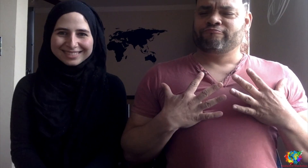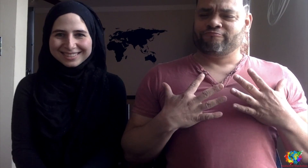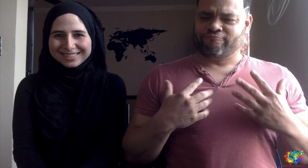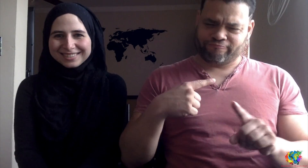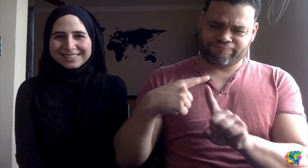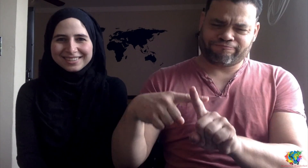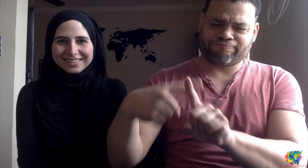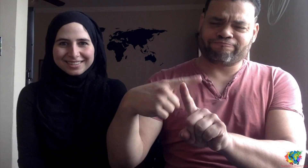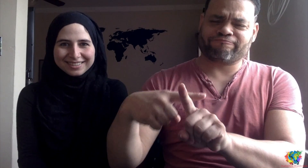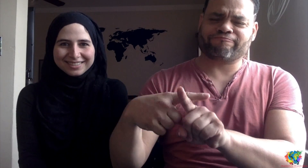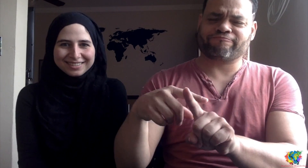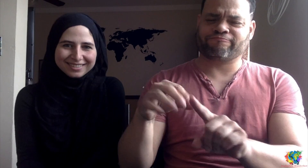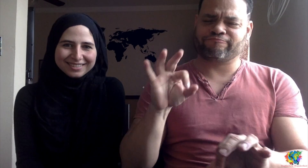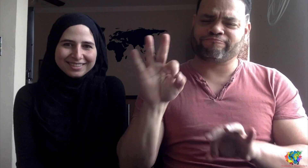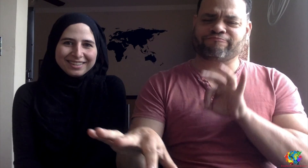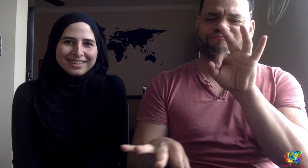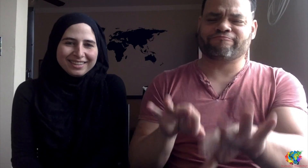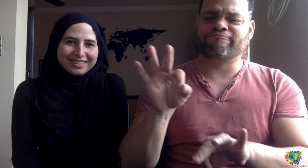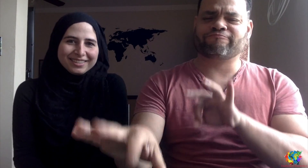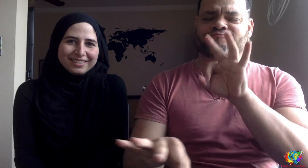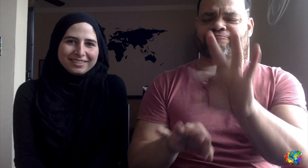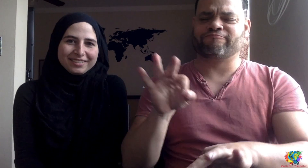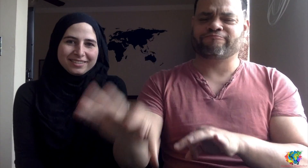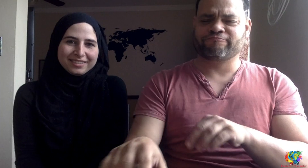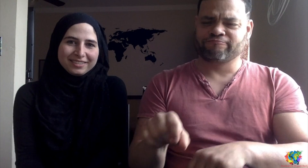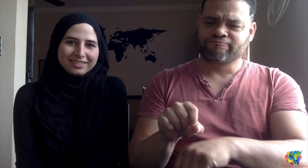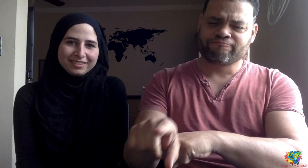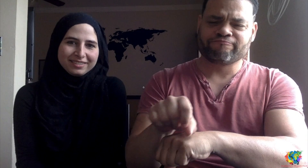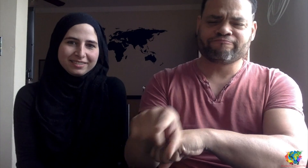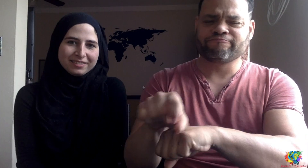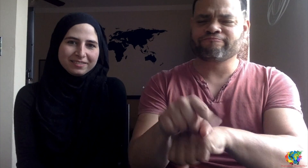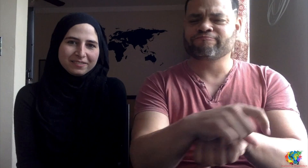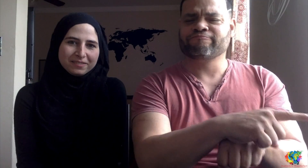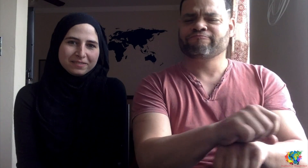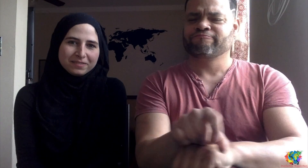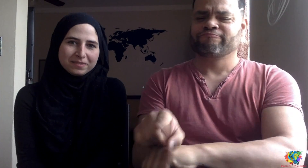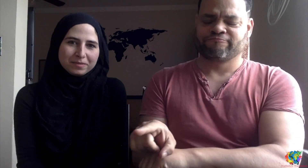Gregory: I was positive, giving them tips and stimulating them